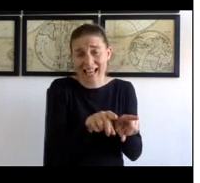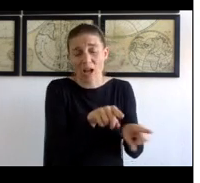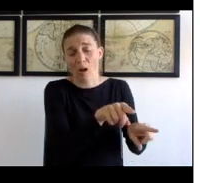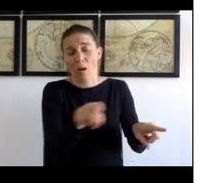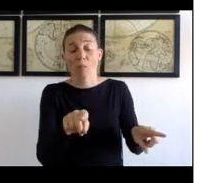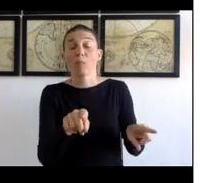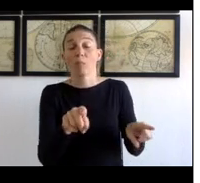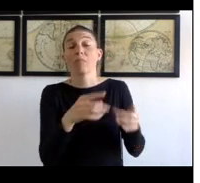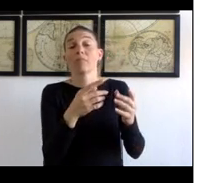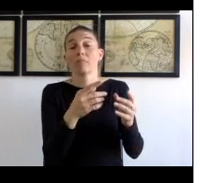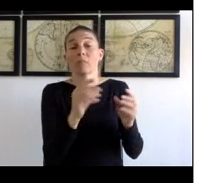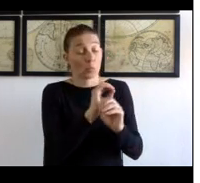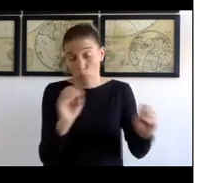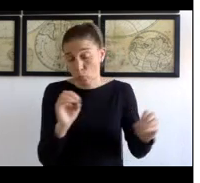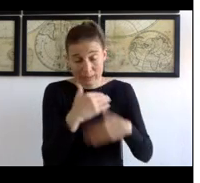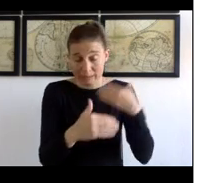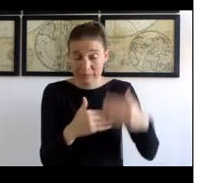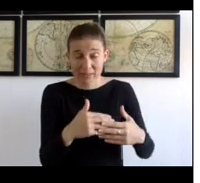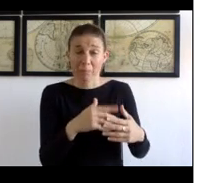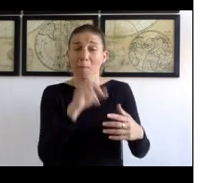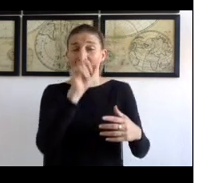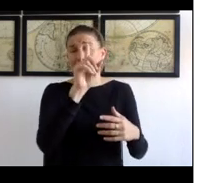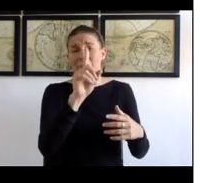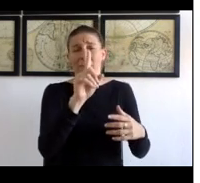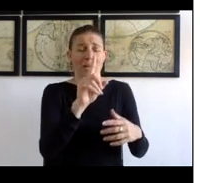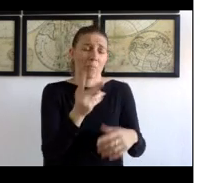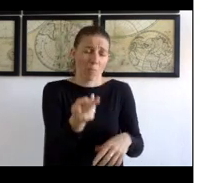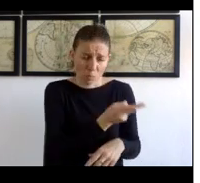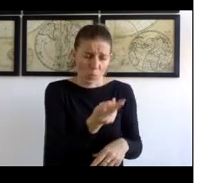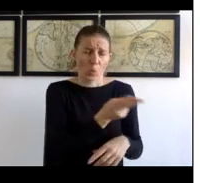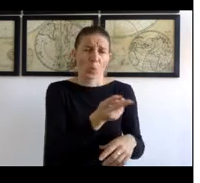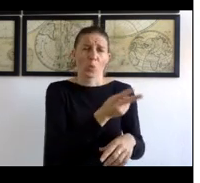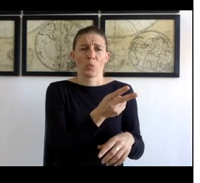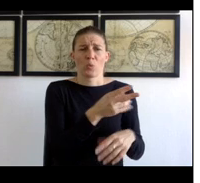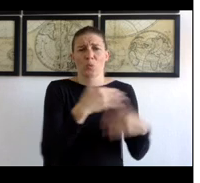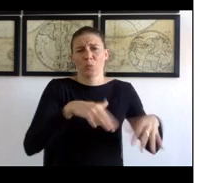for persons without disabilities or even higher.